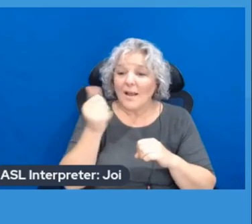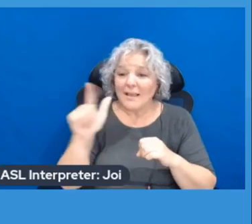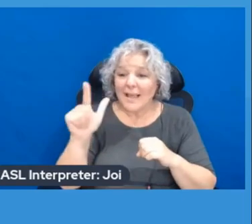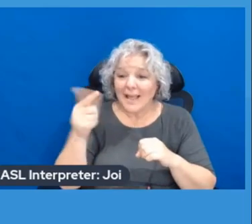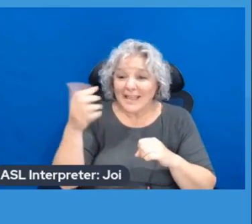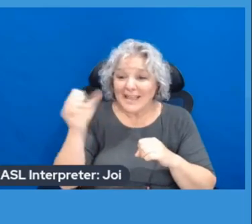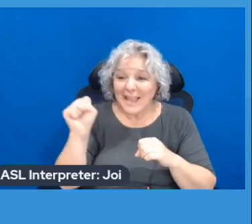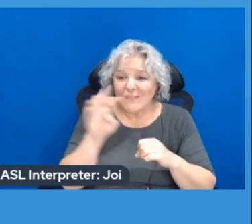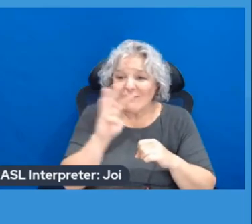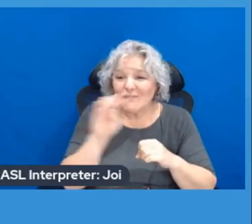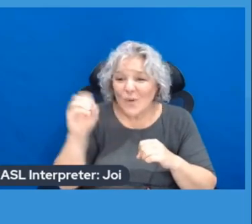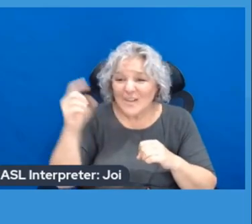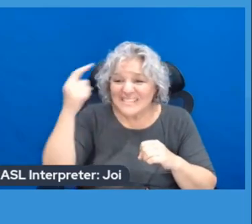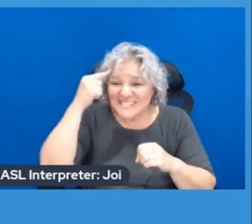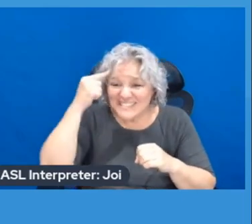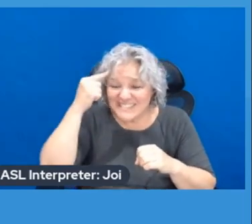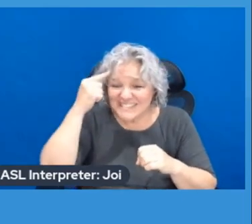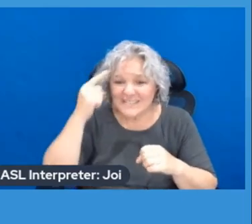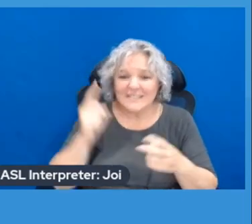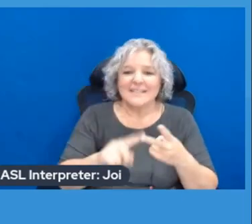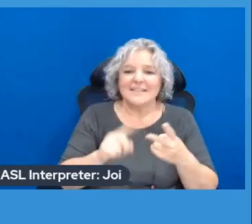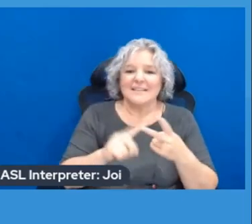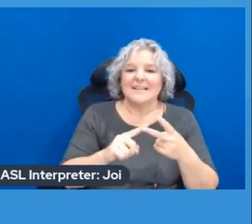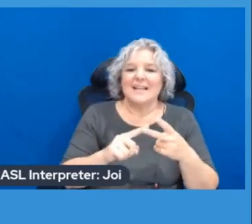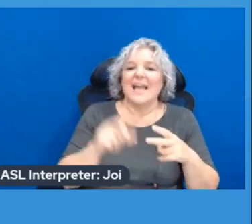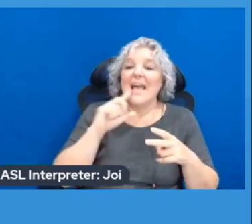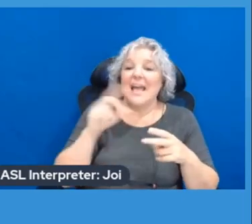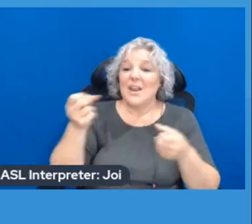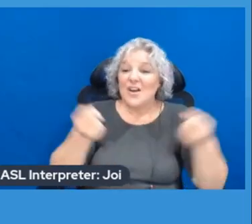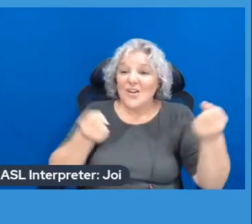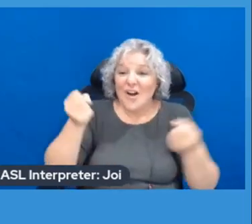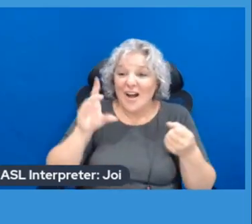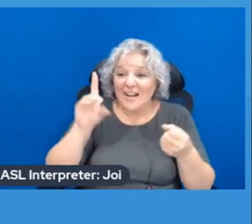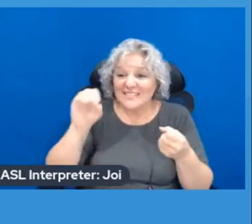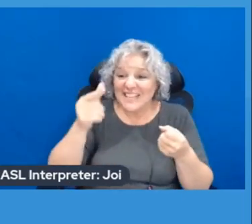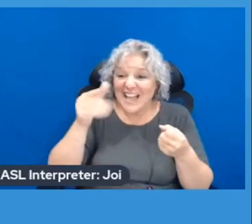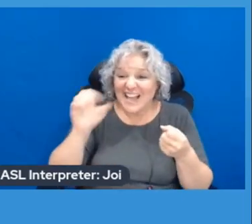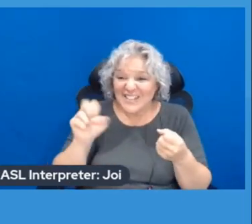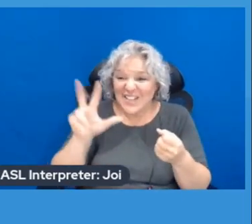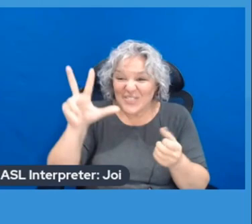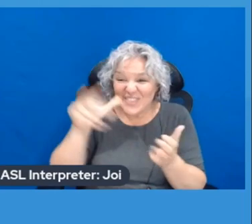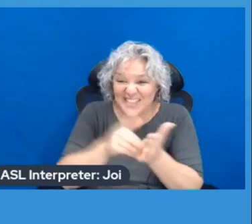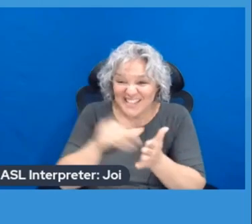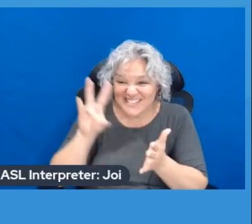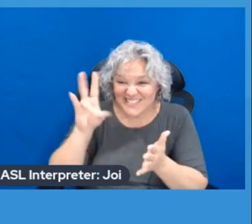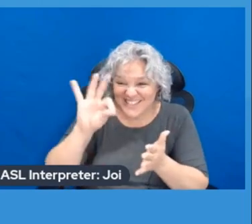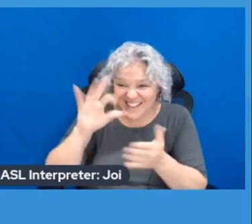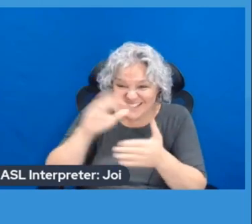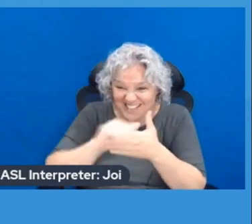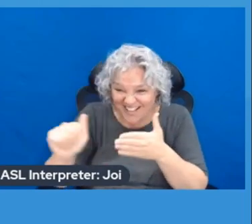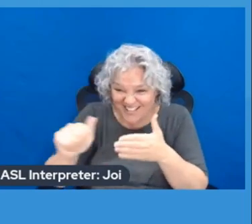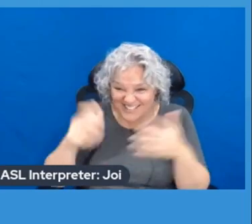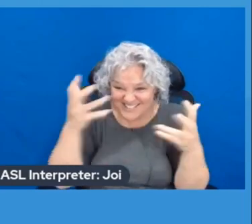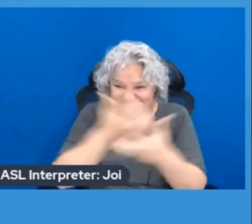and a Dodge Charger cost $3,579. You know what else was happening?